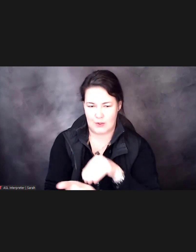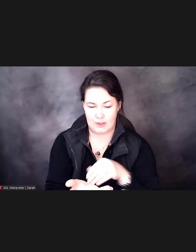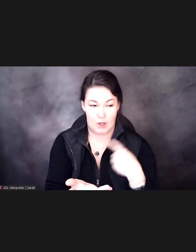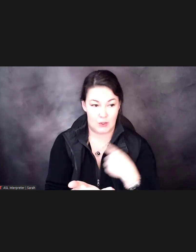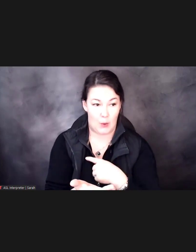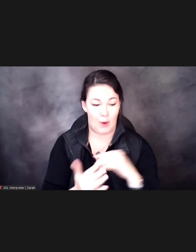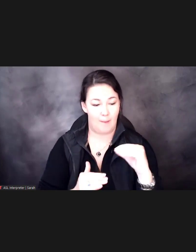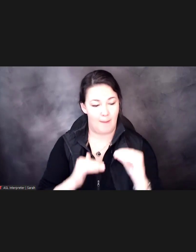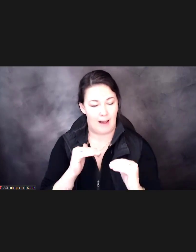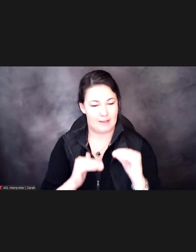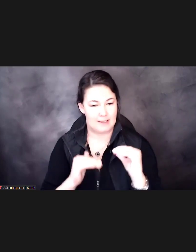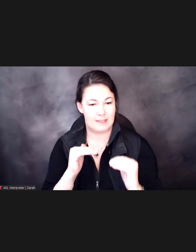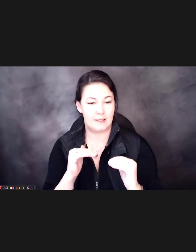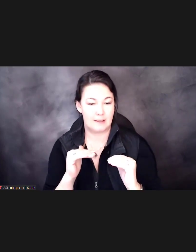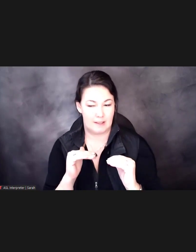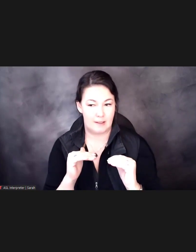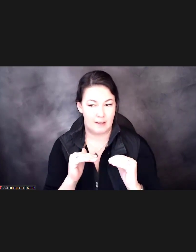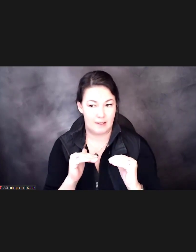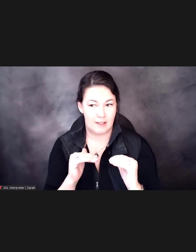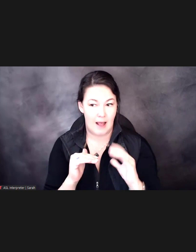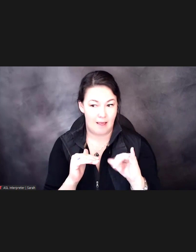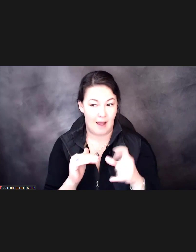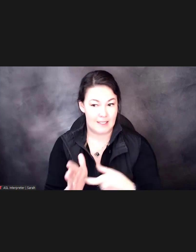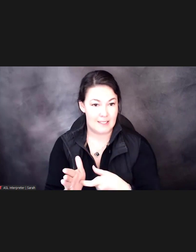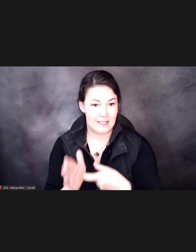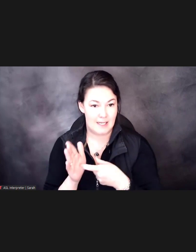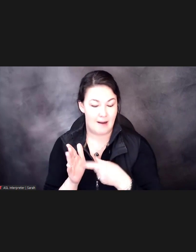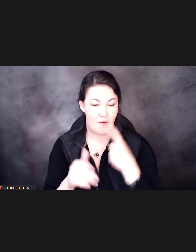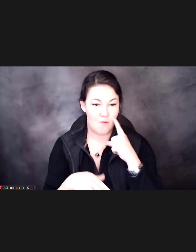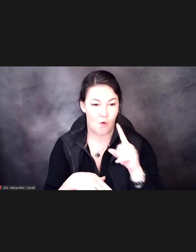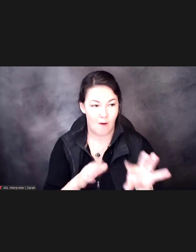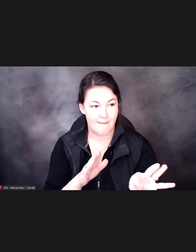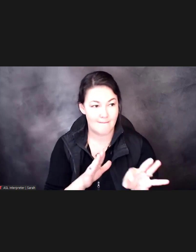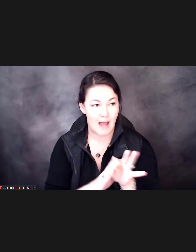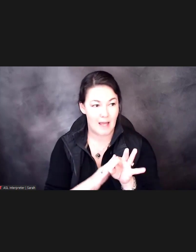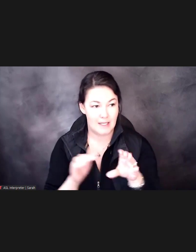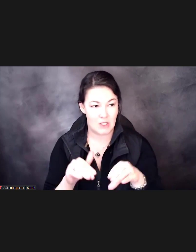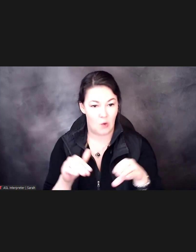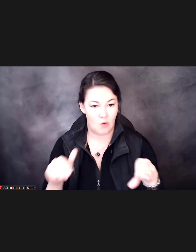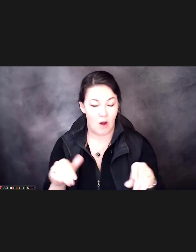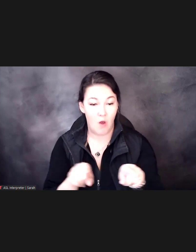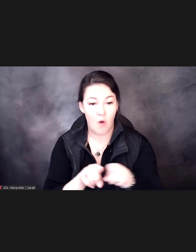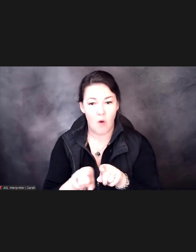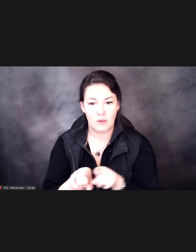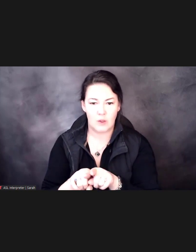So, we're balancing the need to find children, but, also, not to